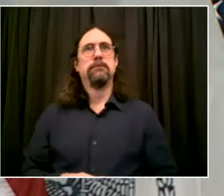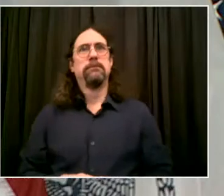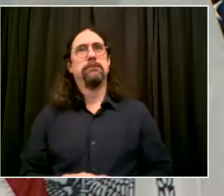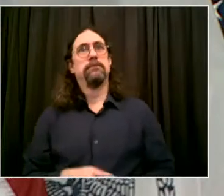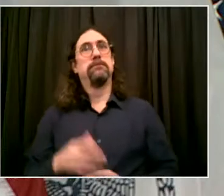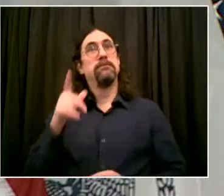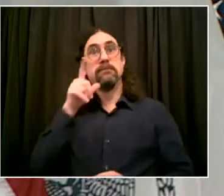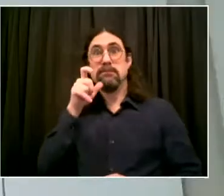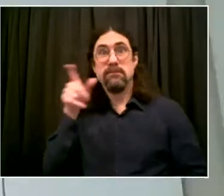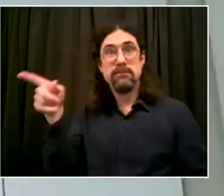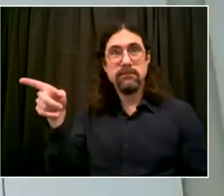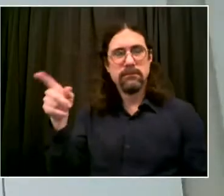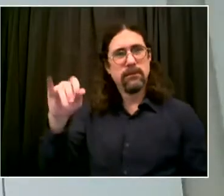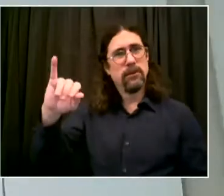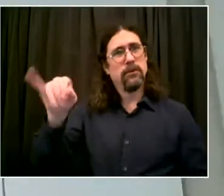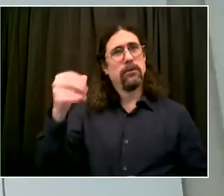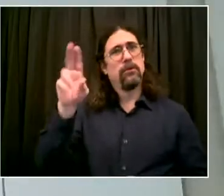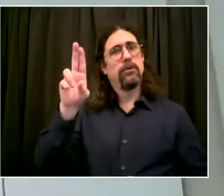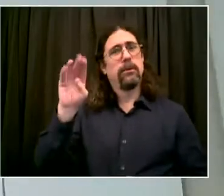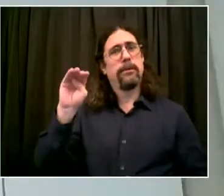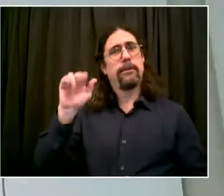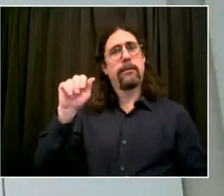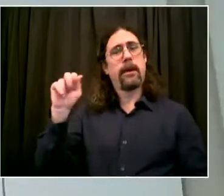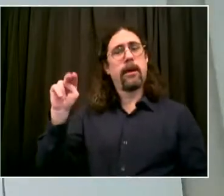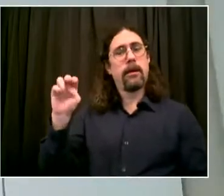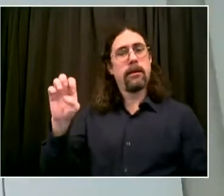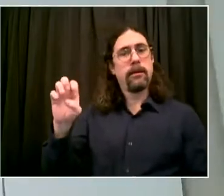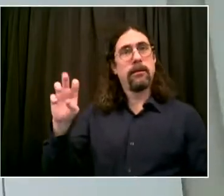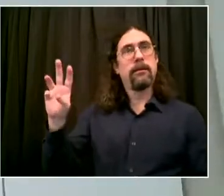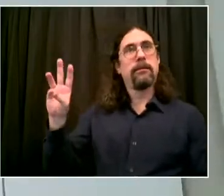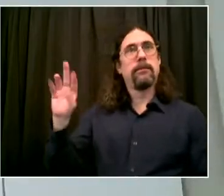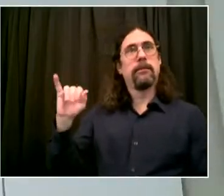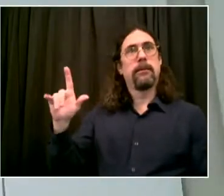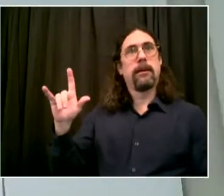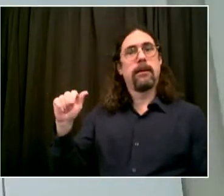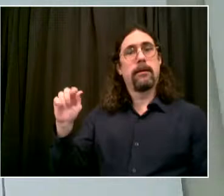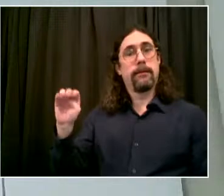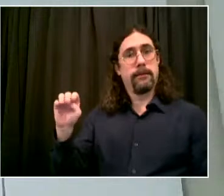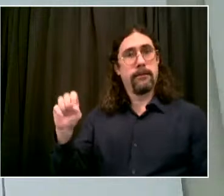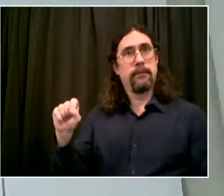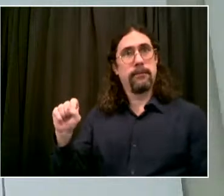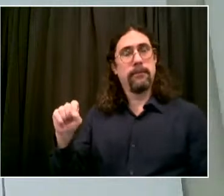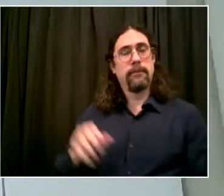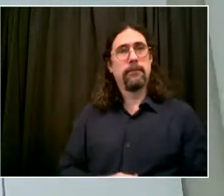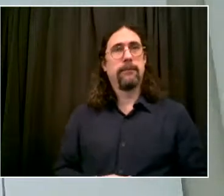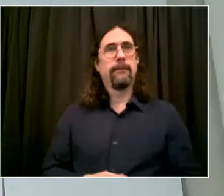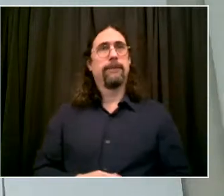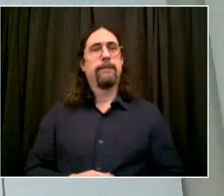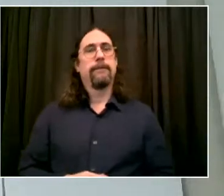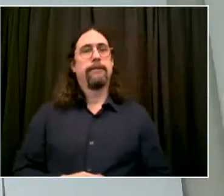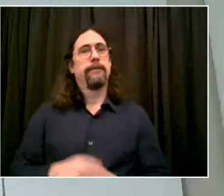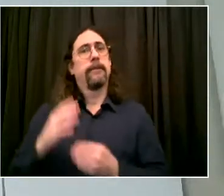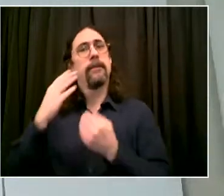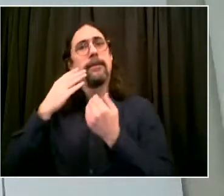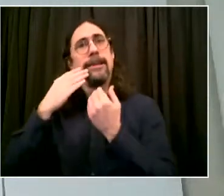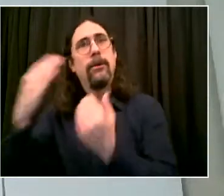PUBLIC ADVOCATE